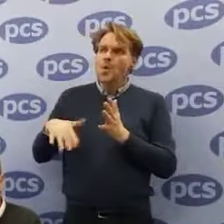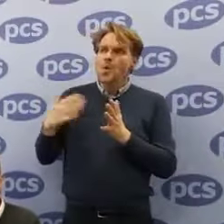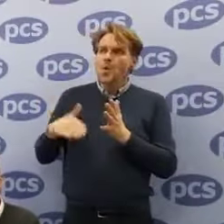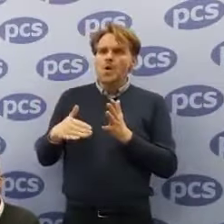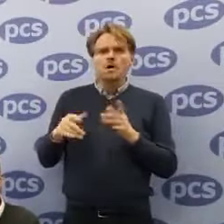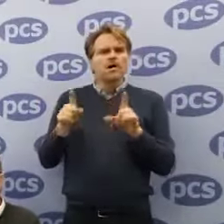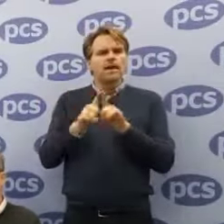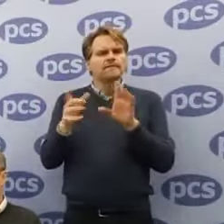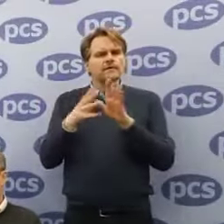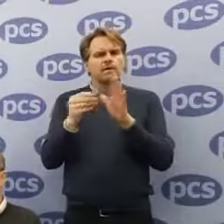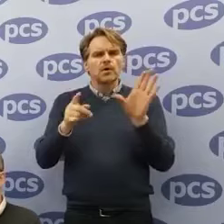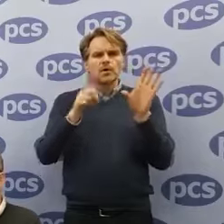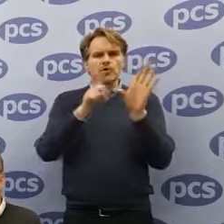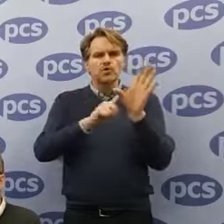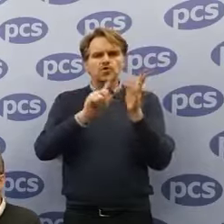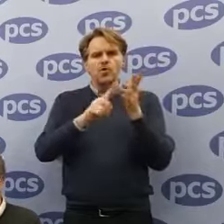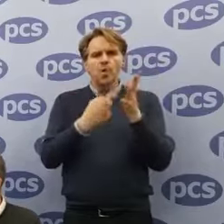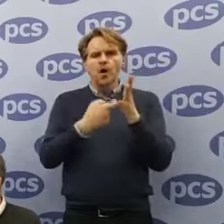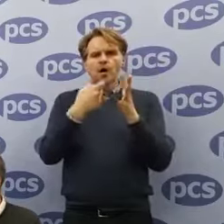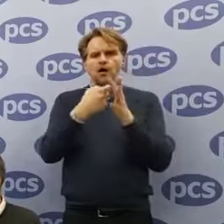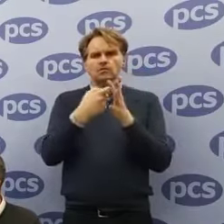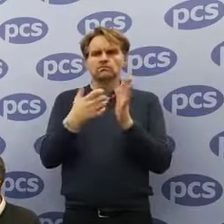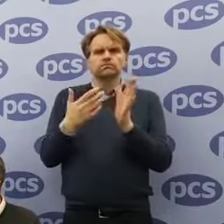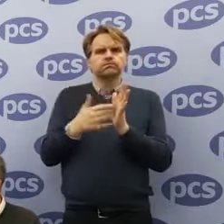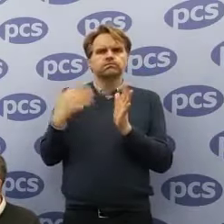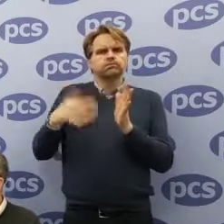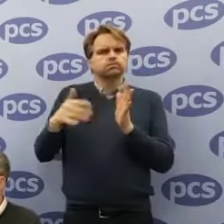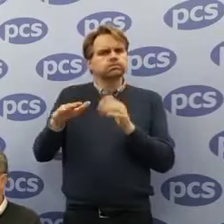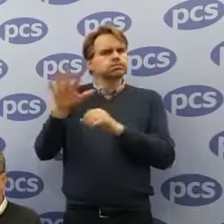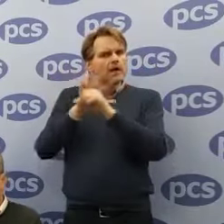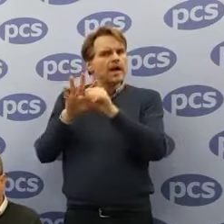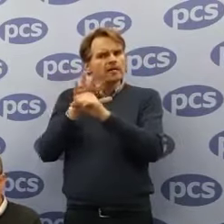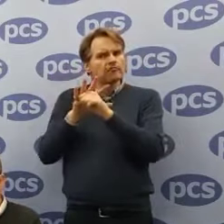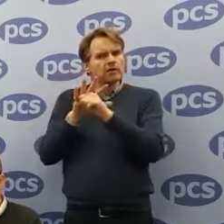well be one, I know there are other parts of the country where there is an economy